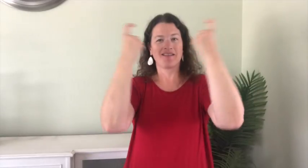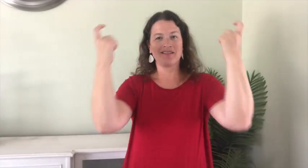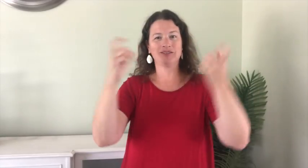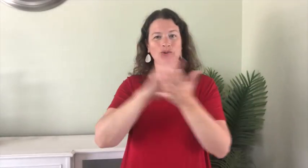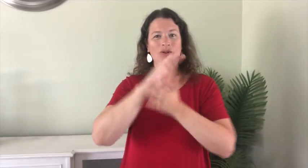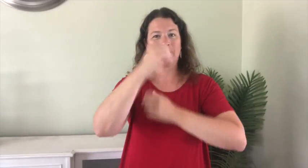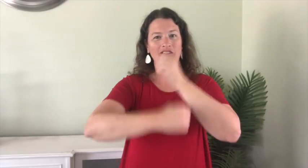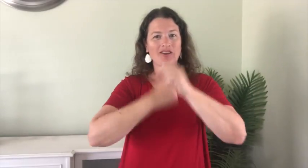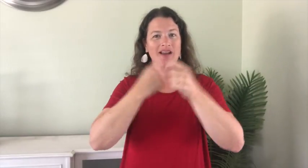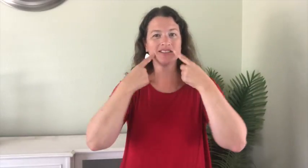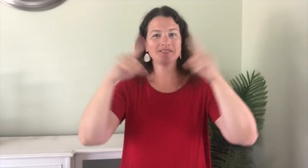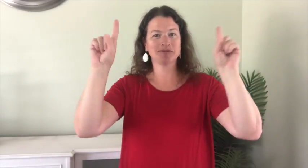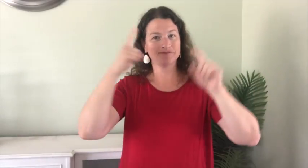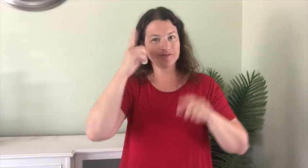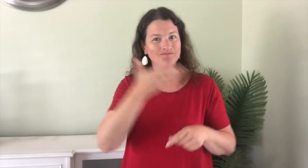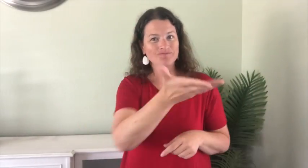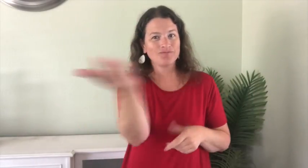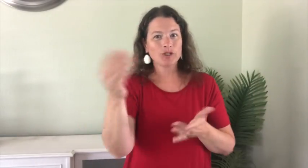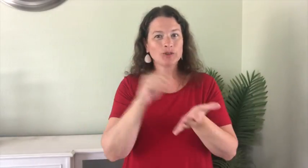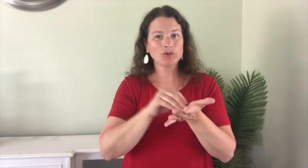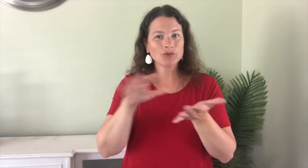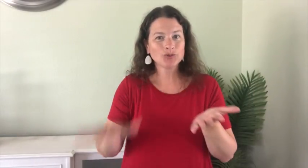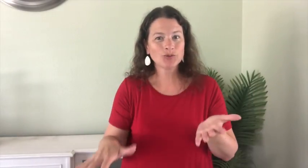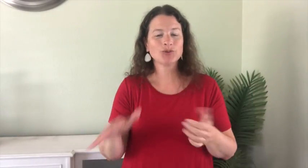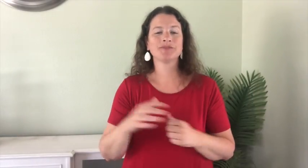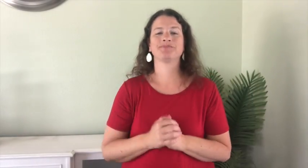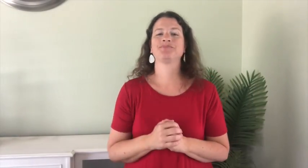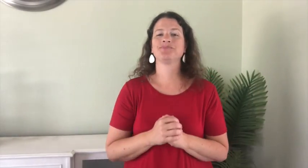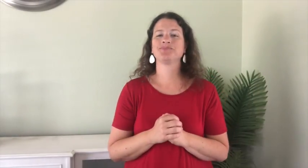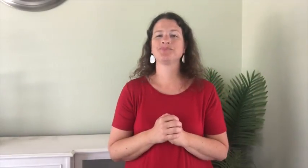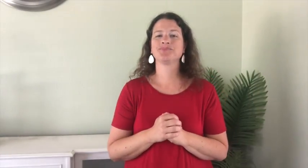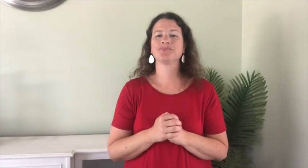are to celebrate all of the success for our students.